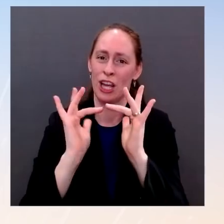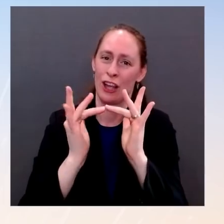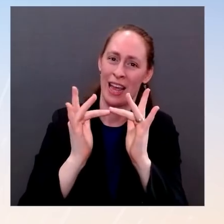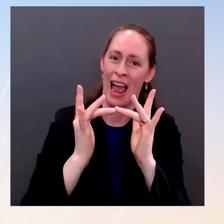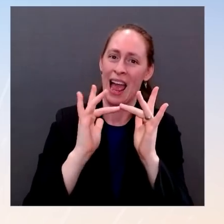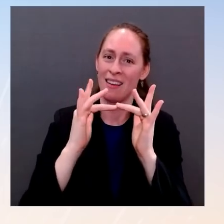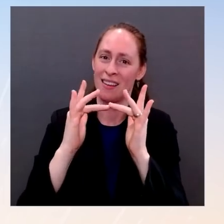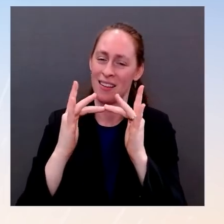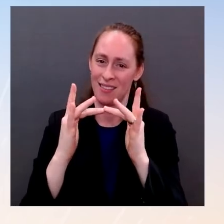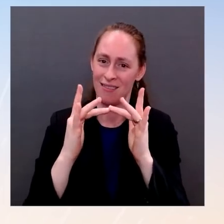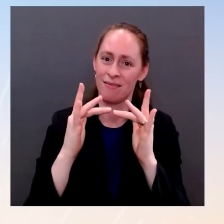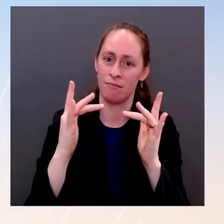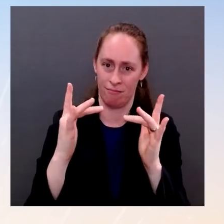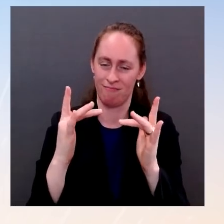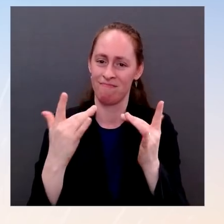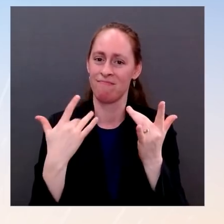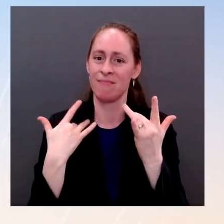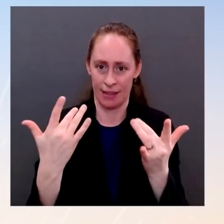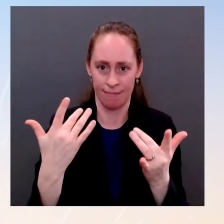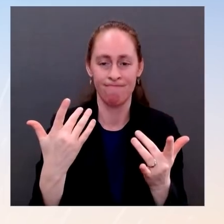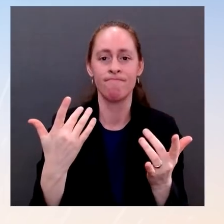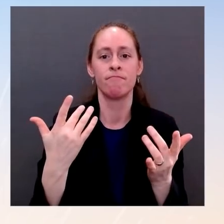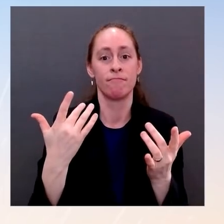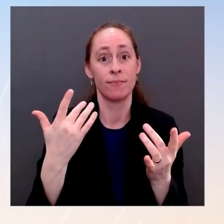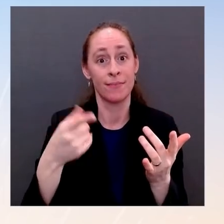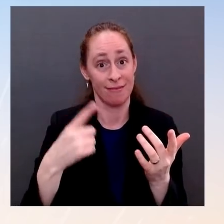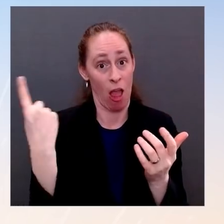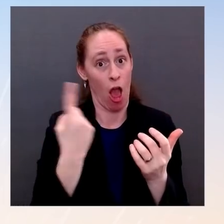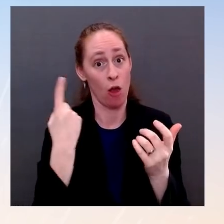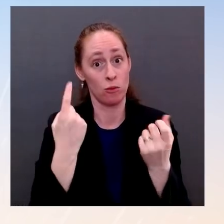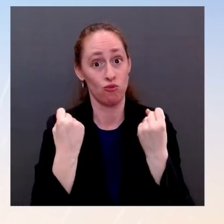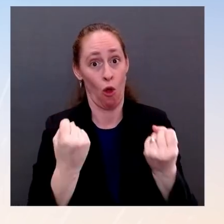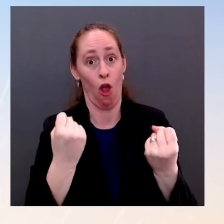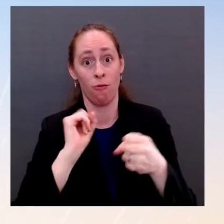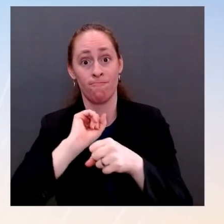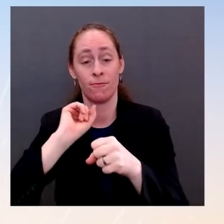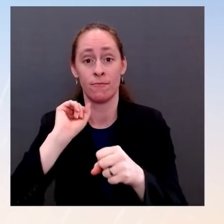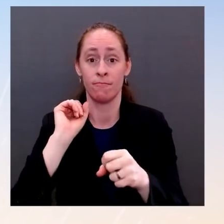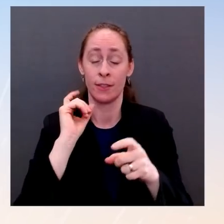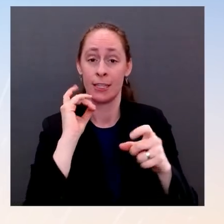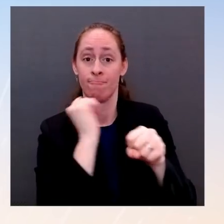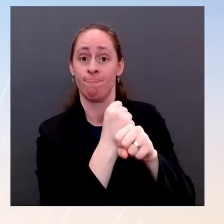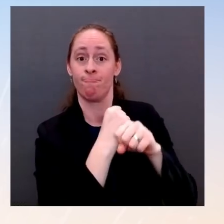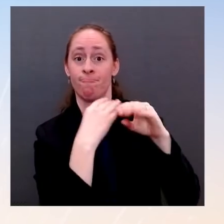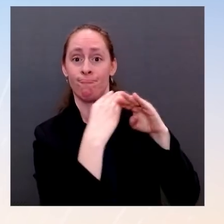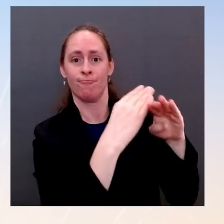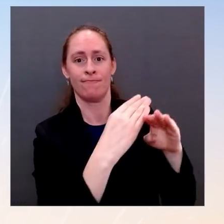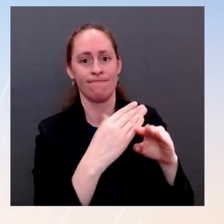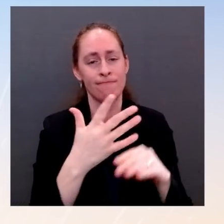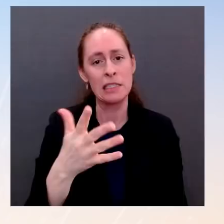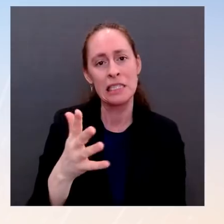President Biden has made both domestic and physical resilience a priority, and we've urgently taken significant steps,